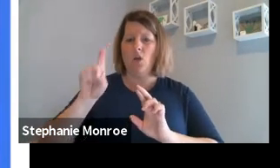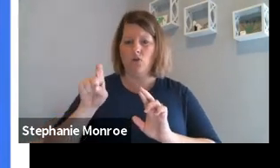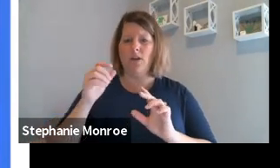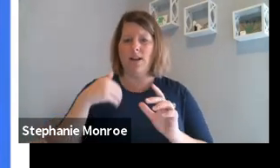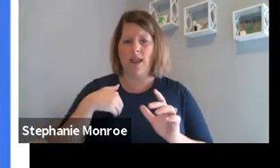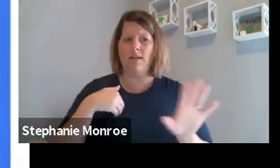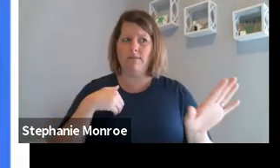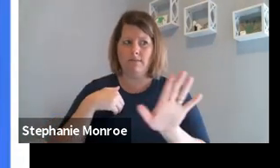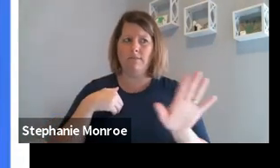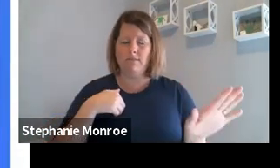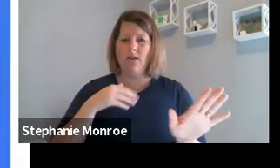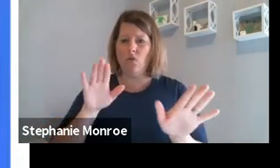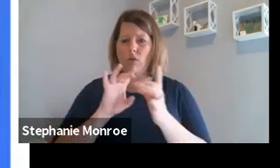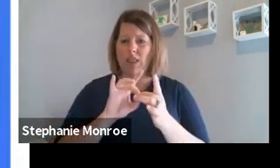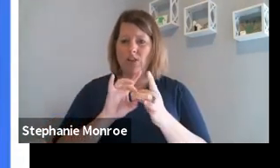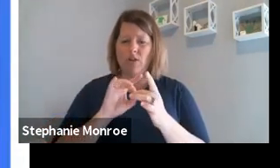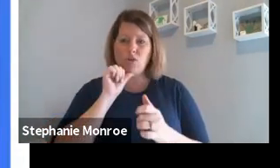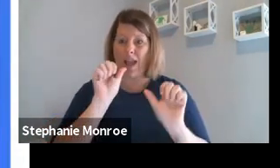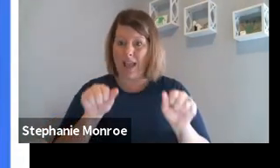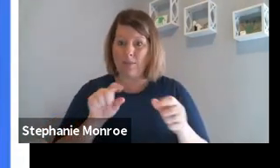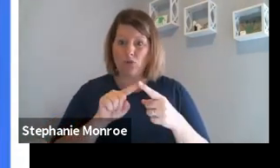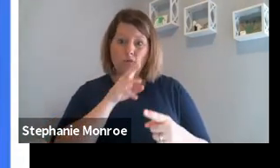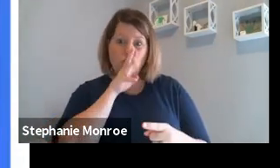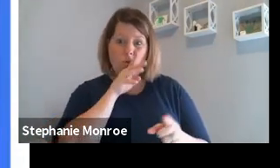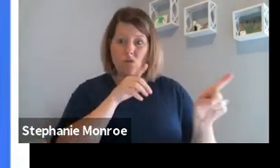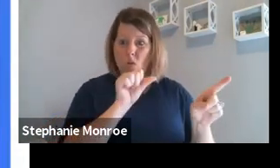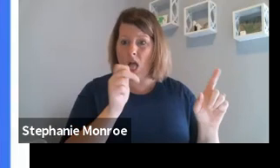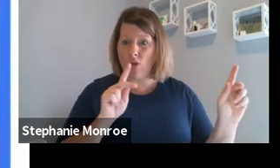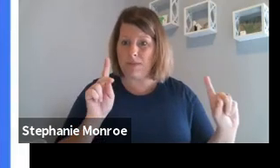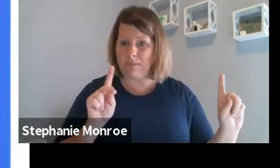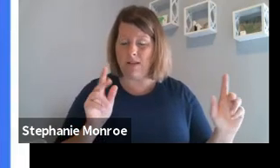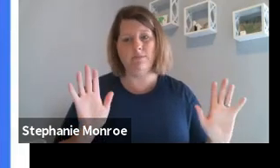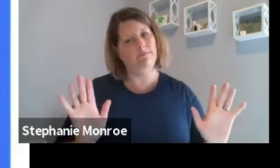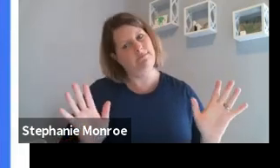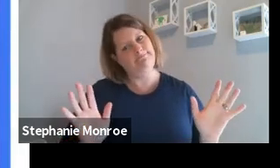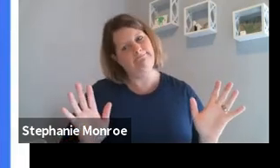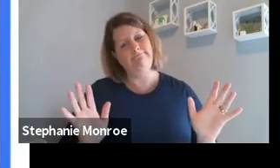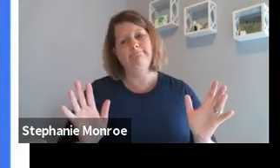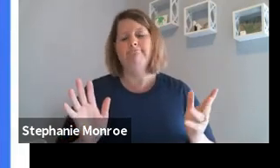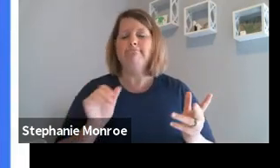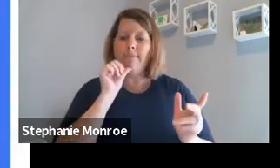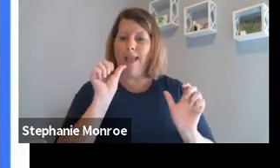So, if you're in a relationship and you are not able to exercise autonomy, and you're not able to exercise free will,